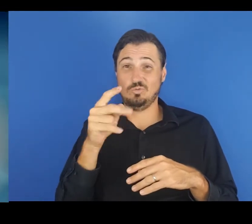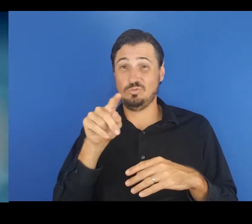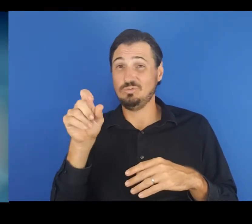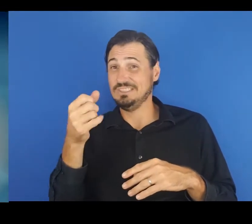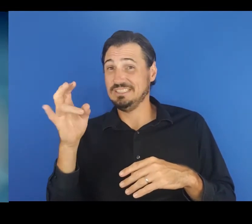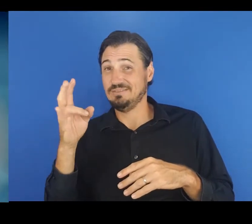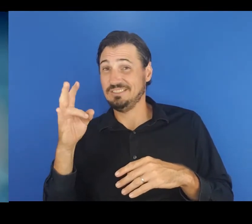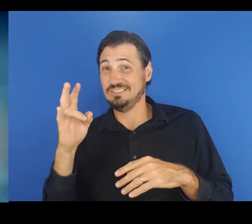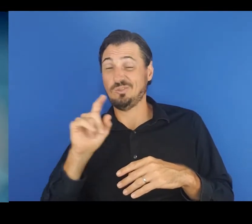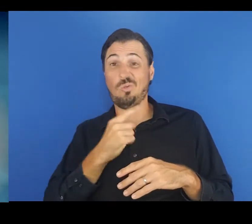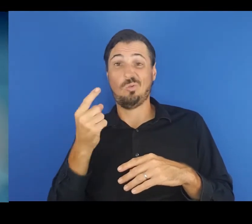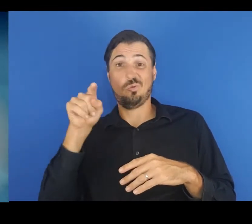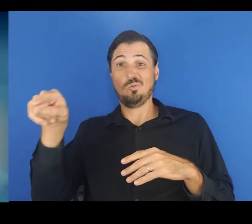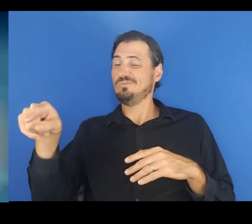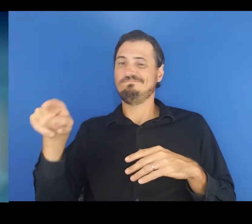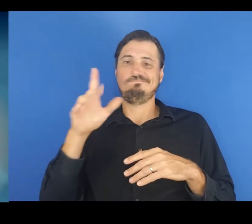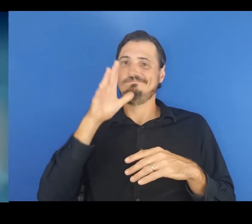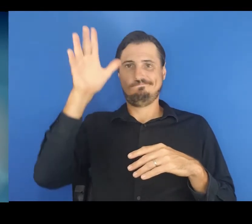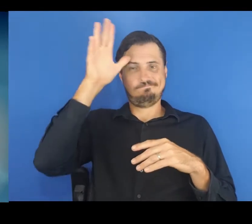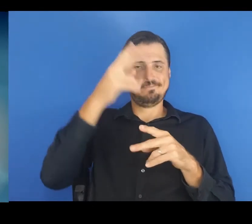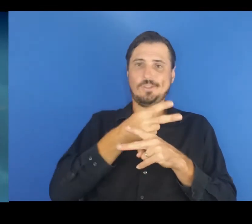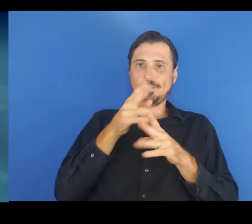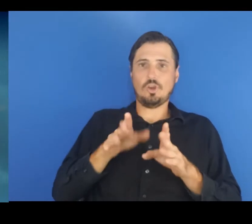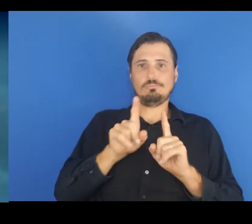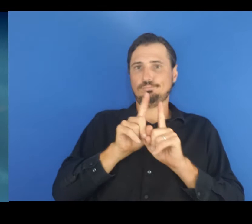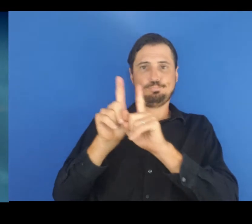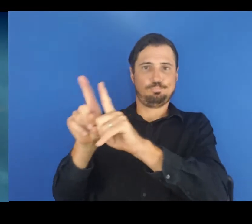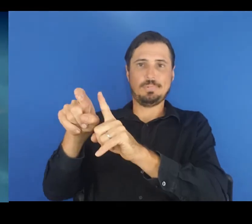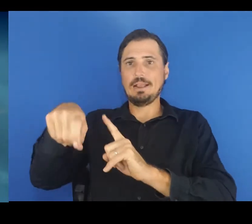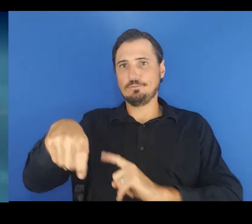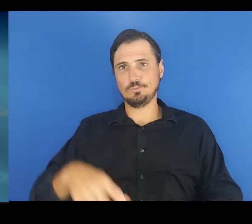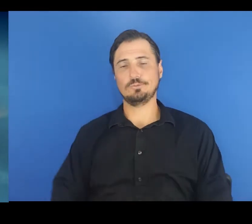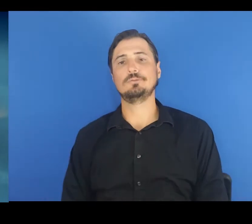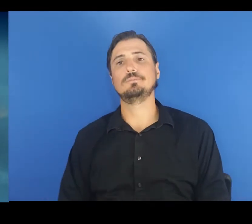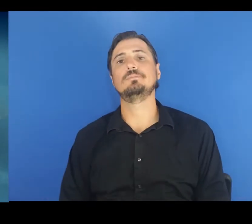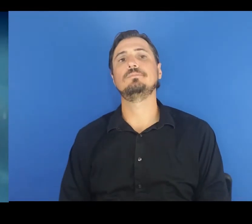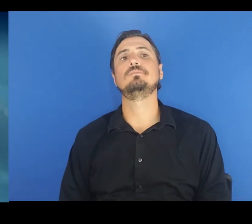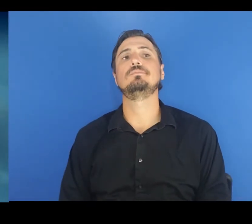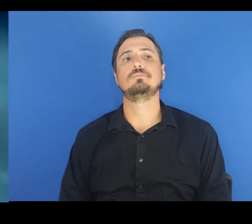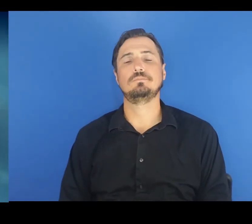12 to 17 years old must be accompanied to their appointment by a parent or guardian